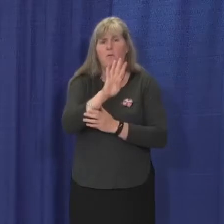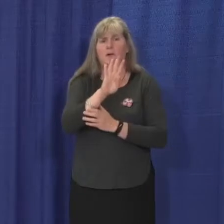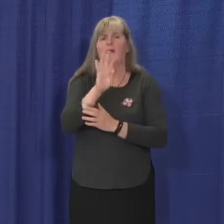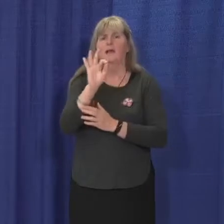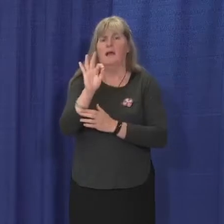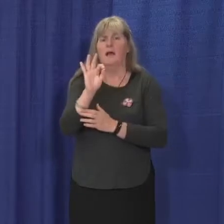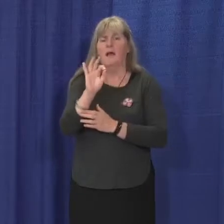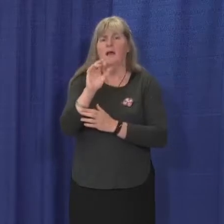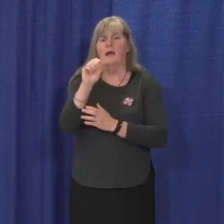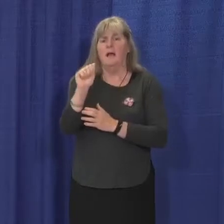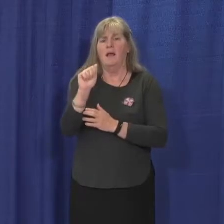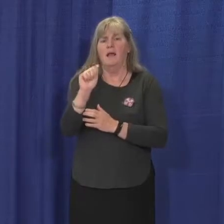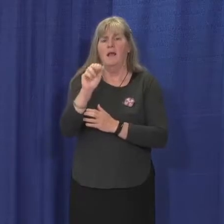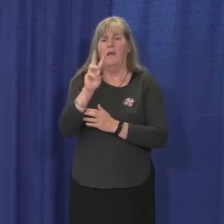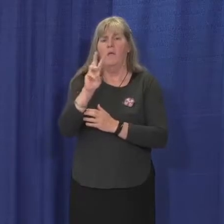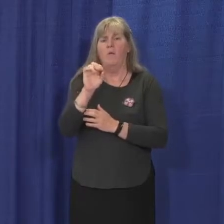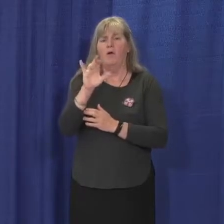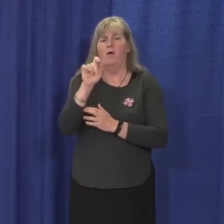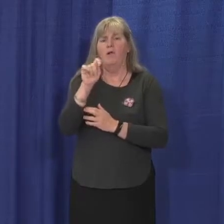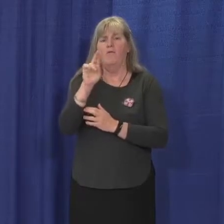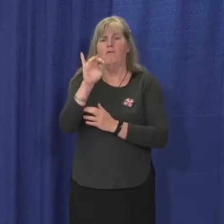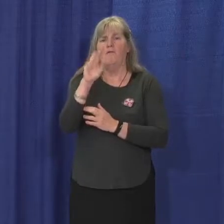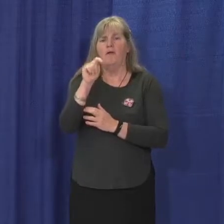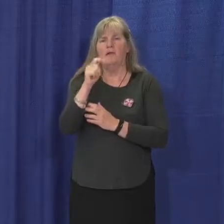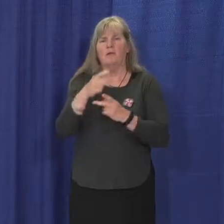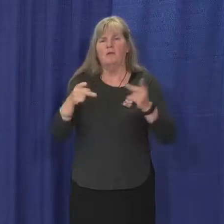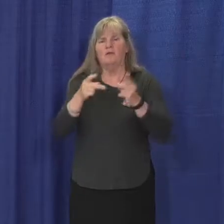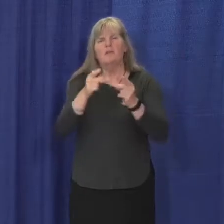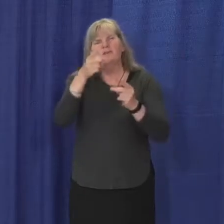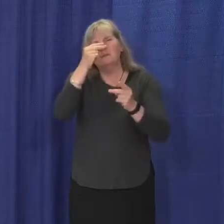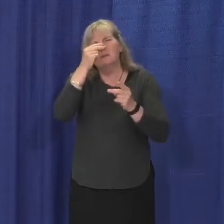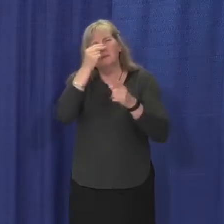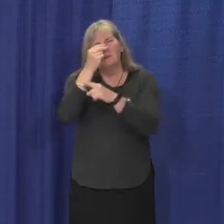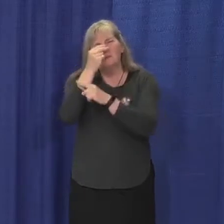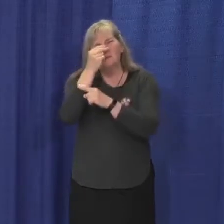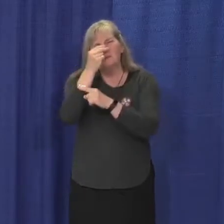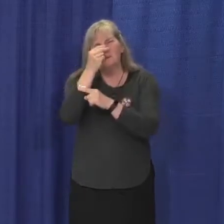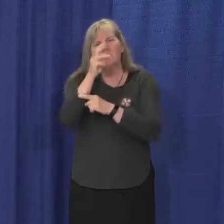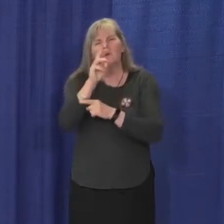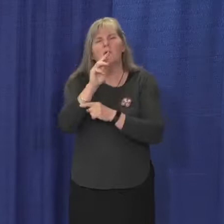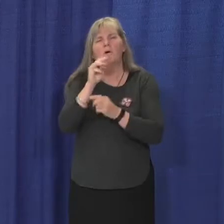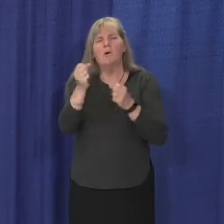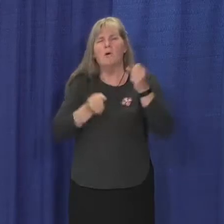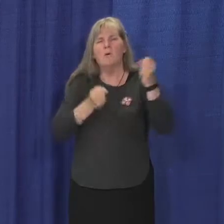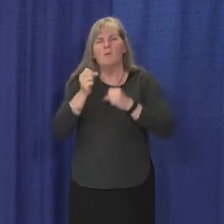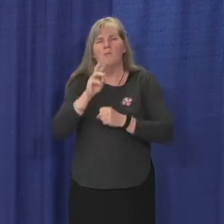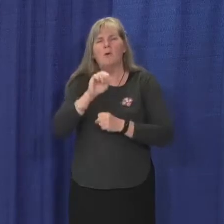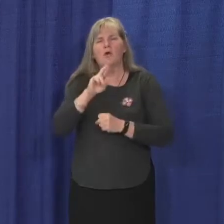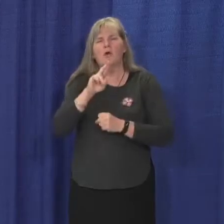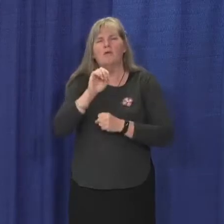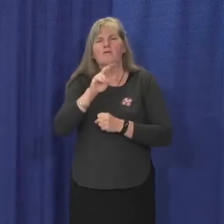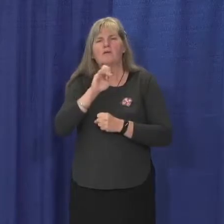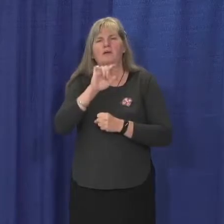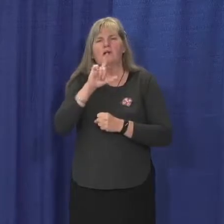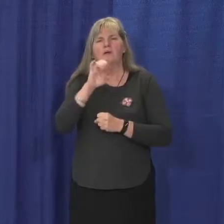49 a waterfront place. Just near where motor vehicles